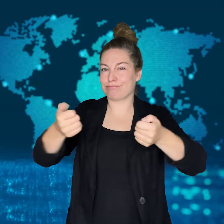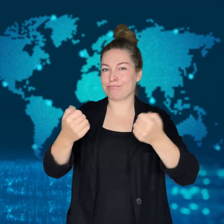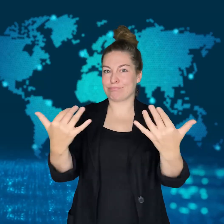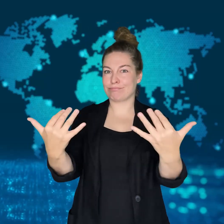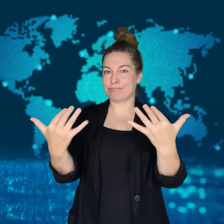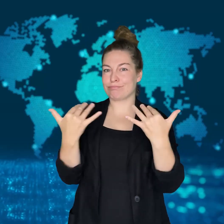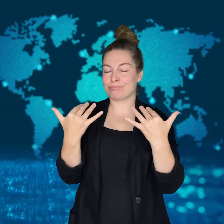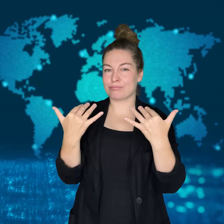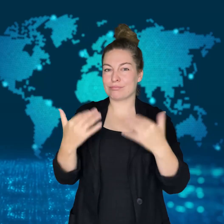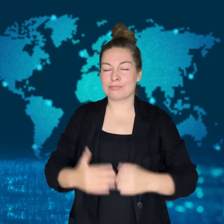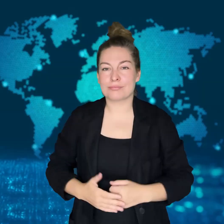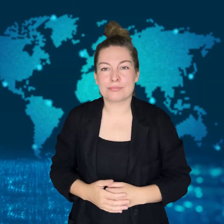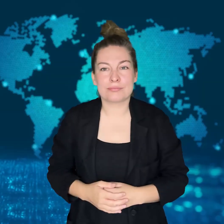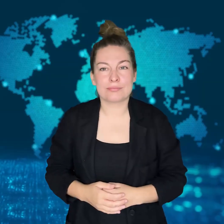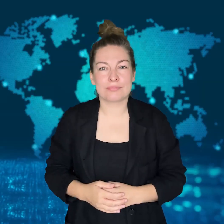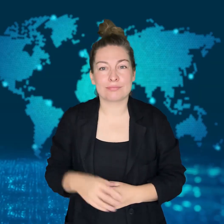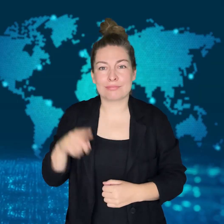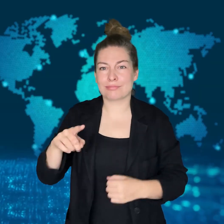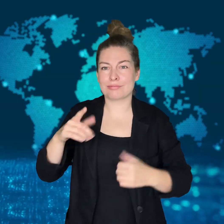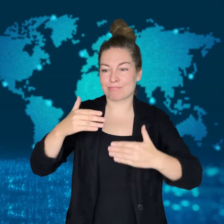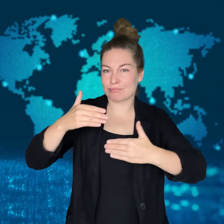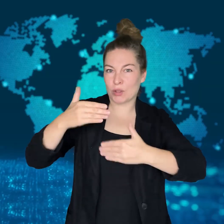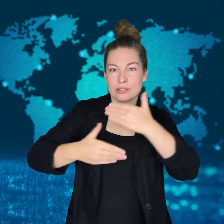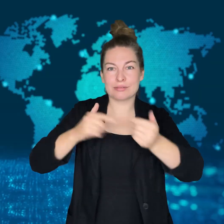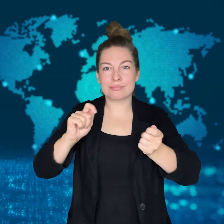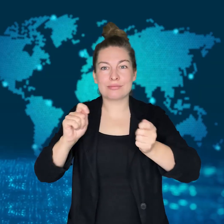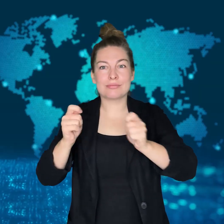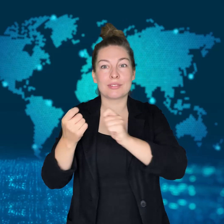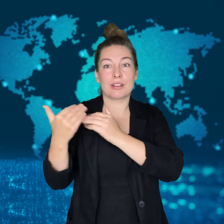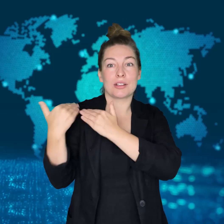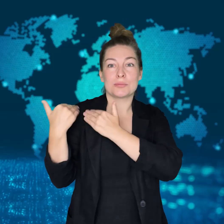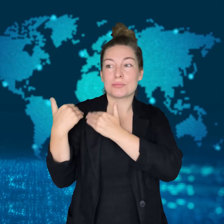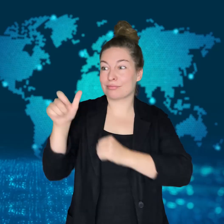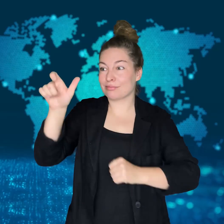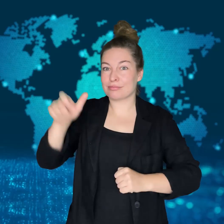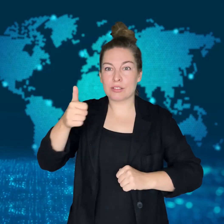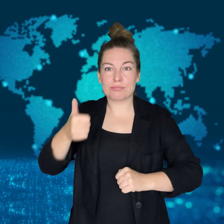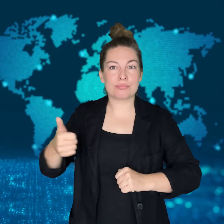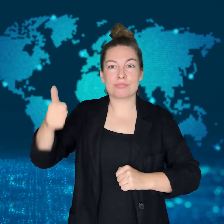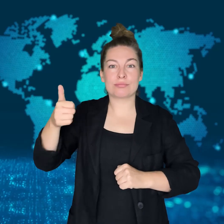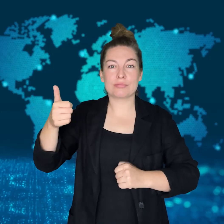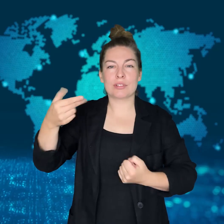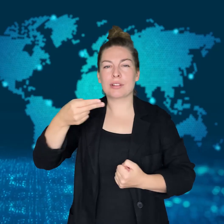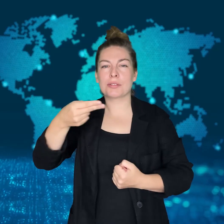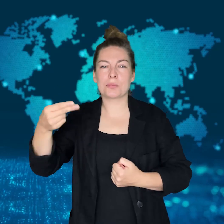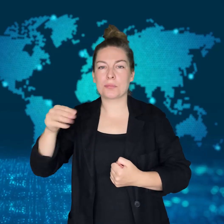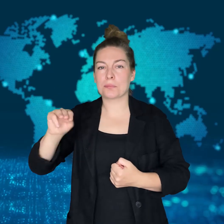When he was accused of abuse of his position with huge expenses